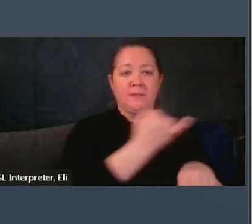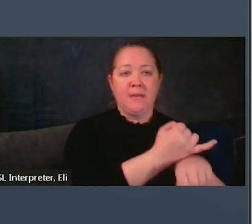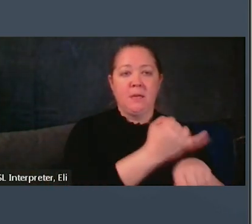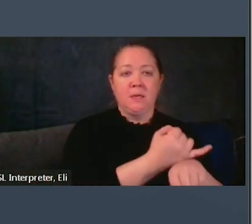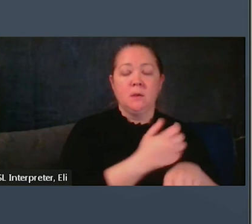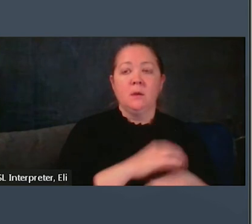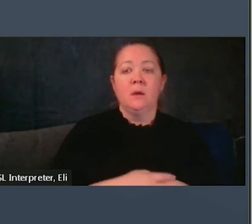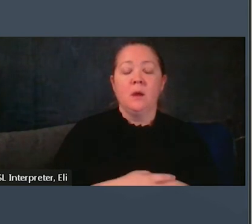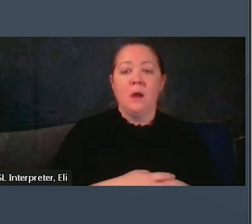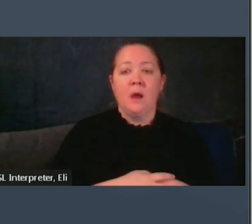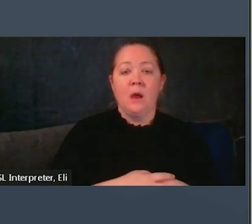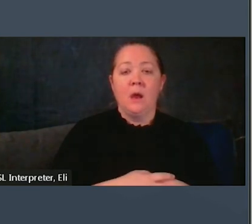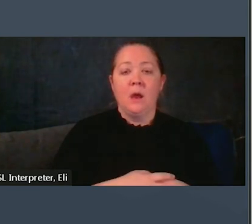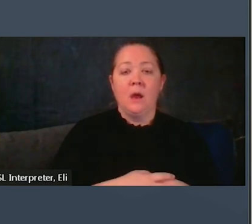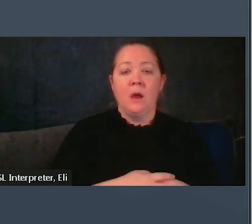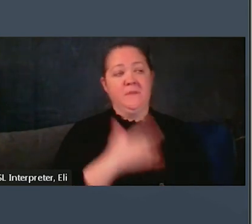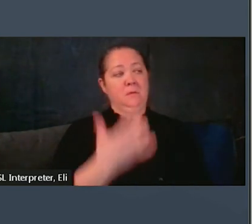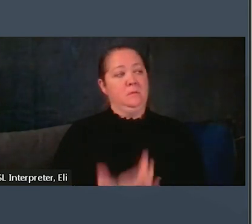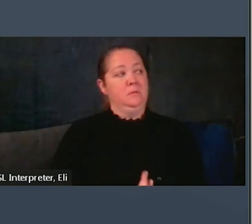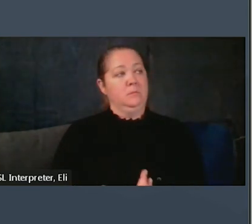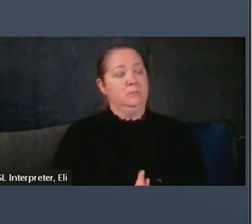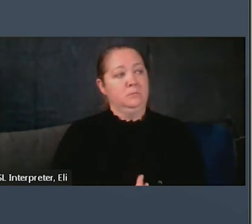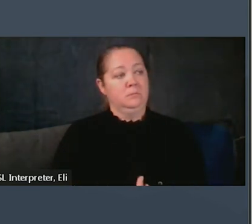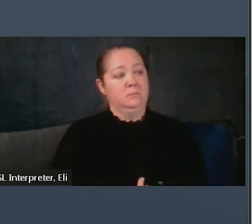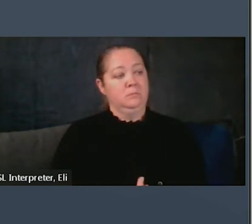to purchase my home and, and reside and whom I,